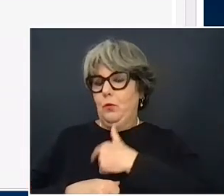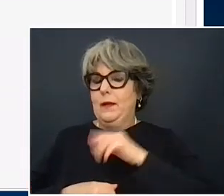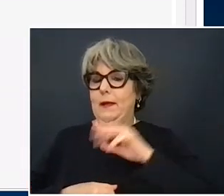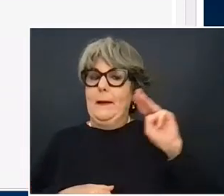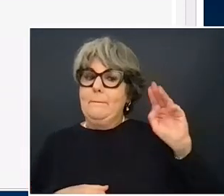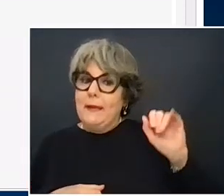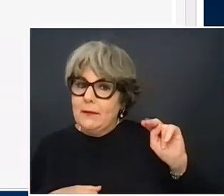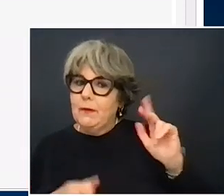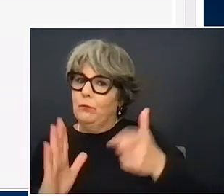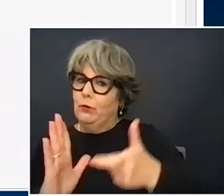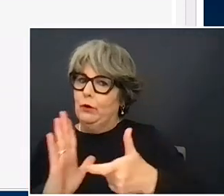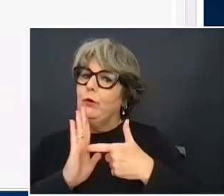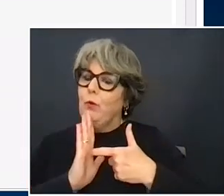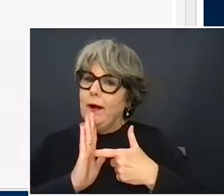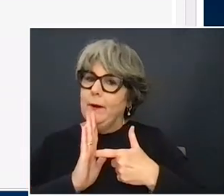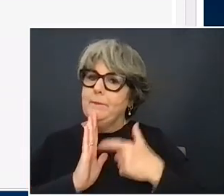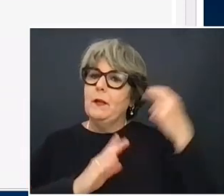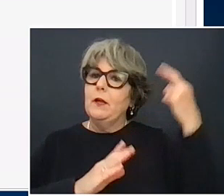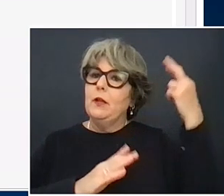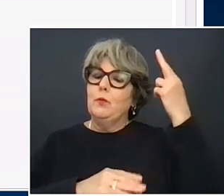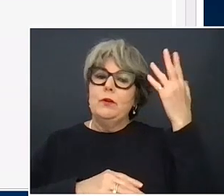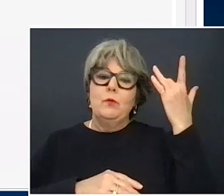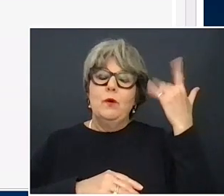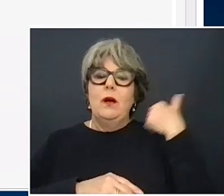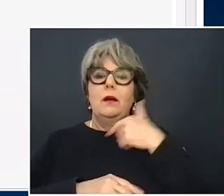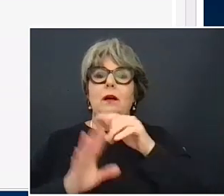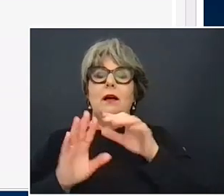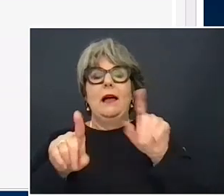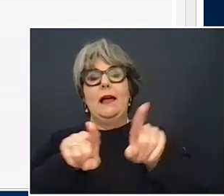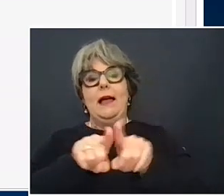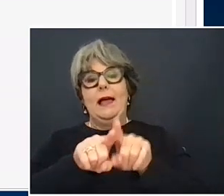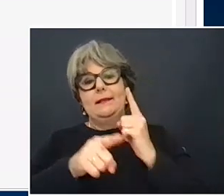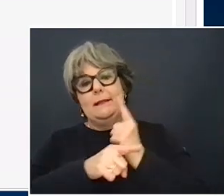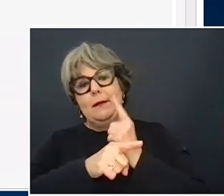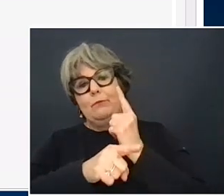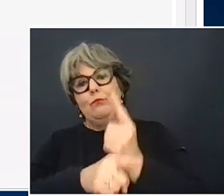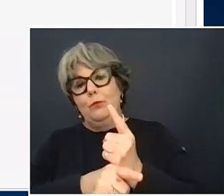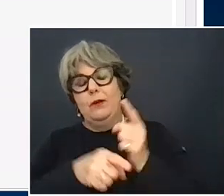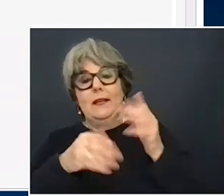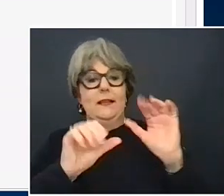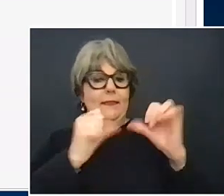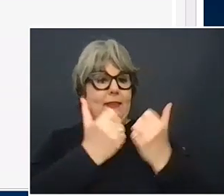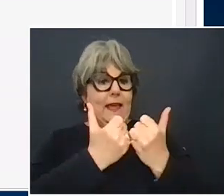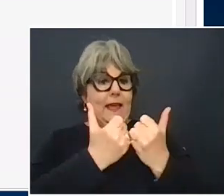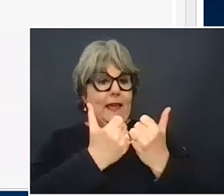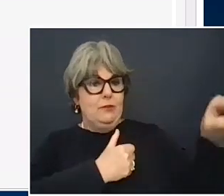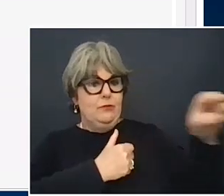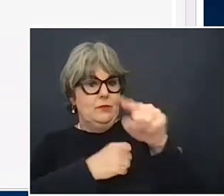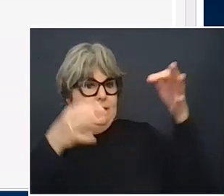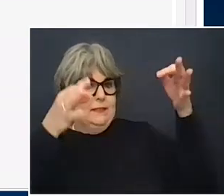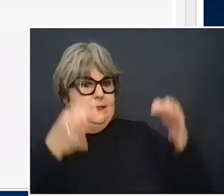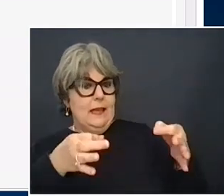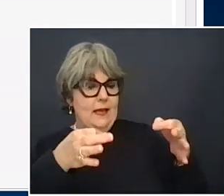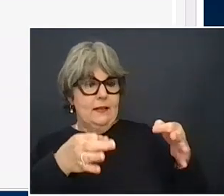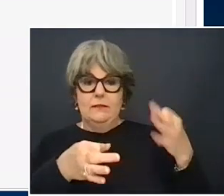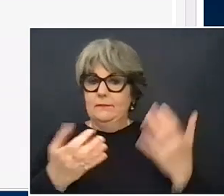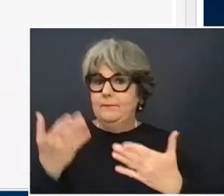The reason we say as appropriate and let the agency decide, I think you may have brought it up, the agency may- they may